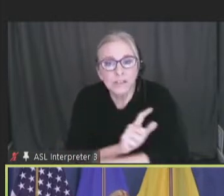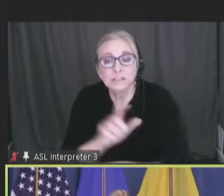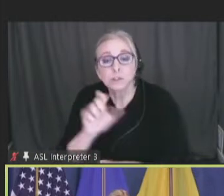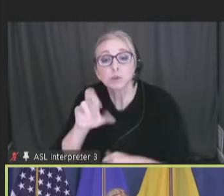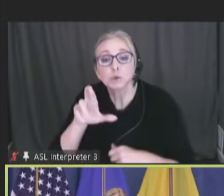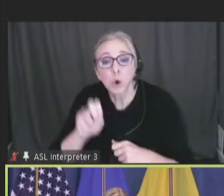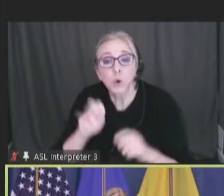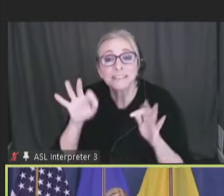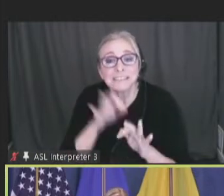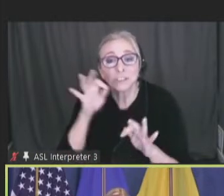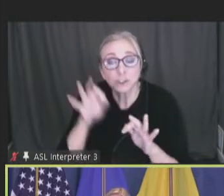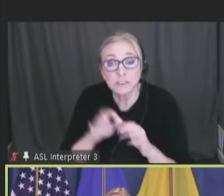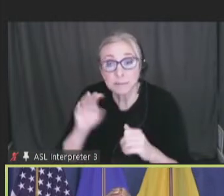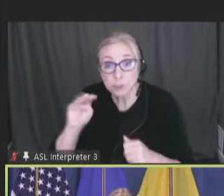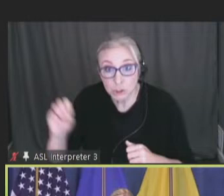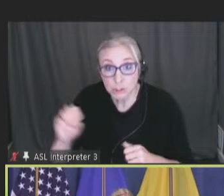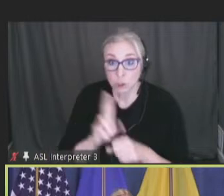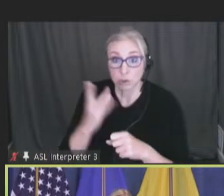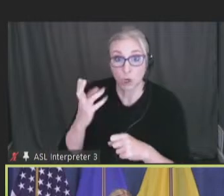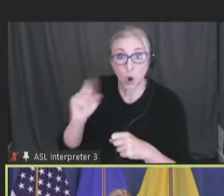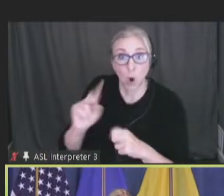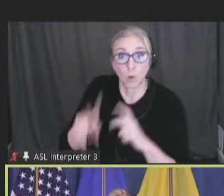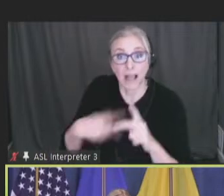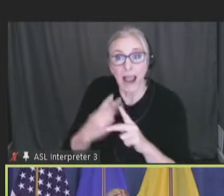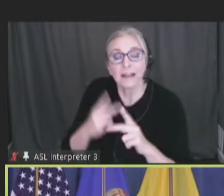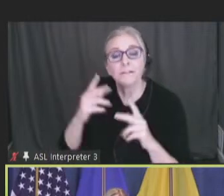They used their own brand of urban storytelling that